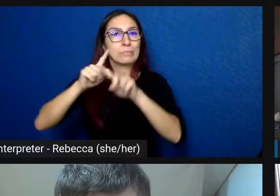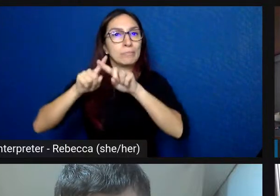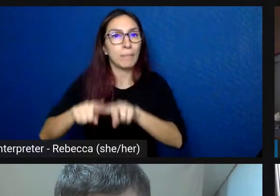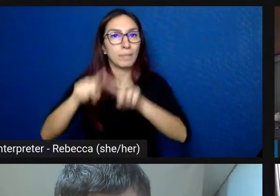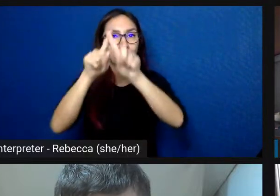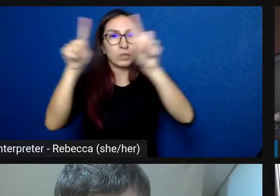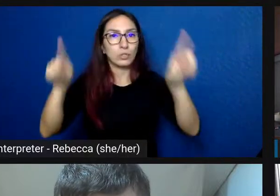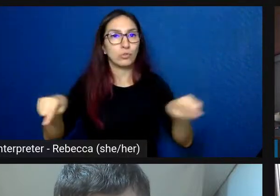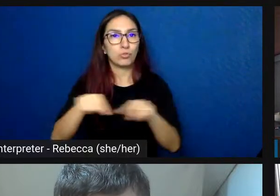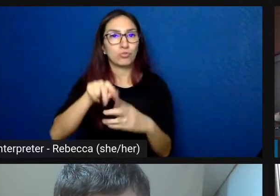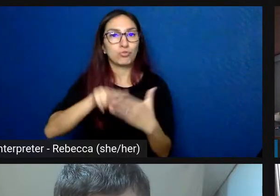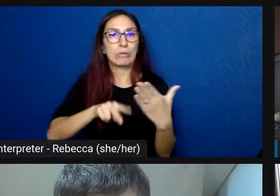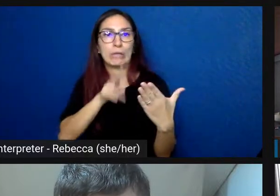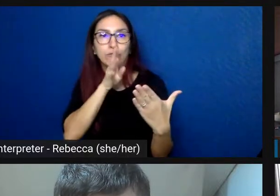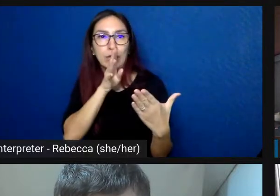there are a few of us that have actually an idea of how the web